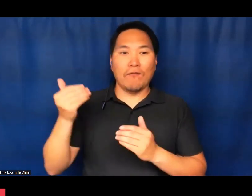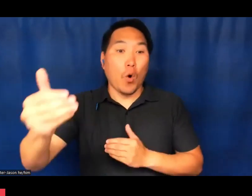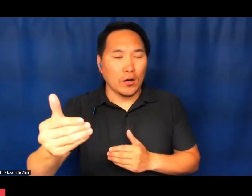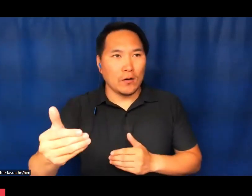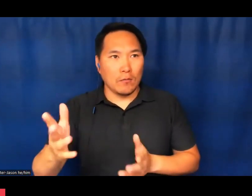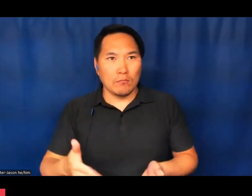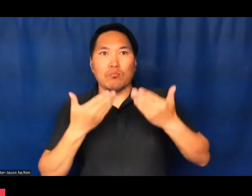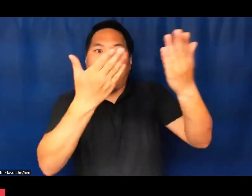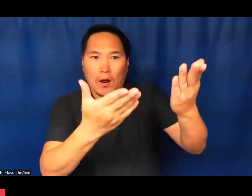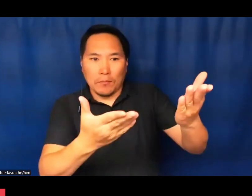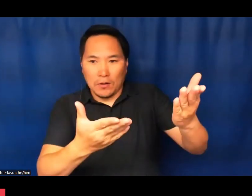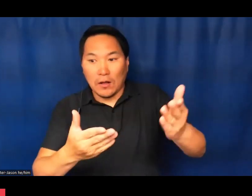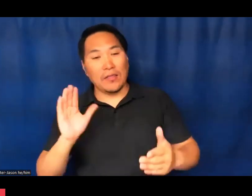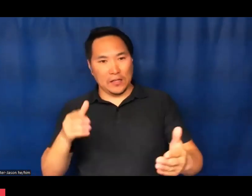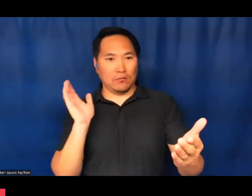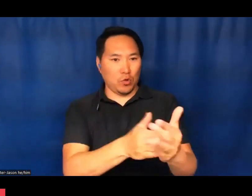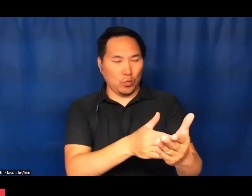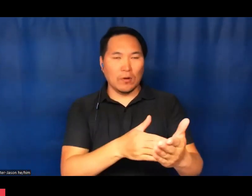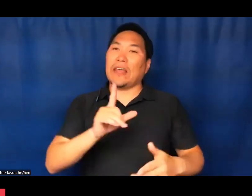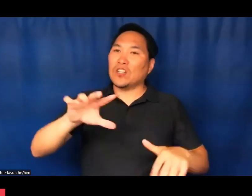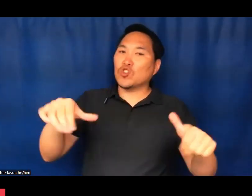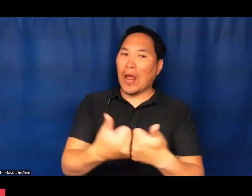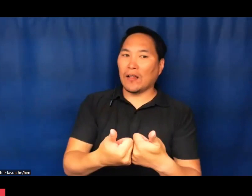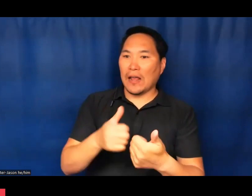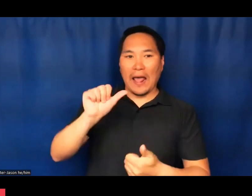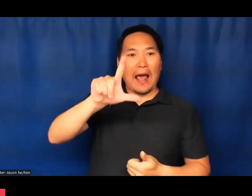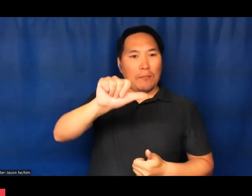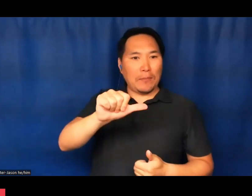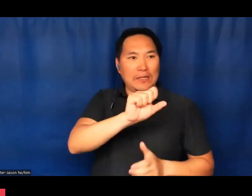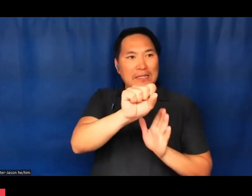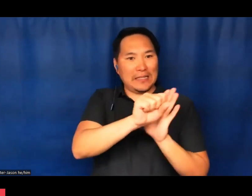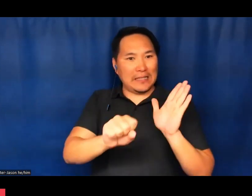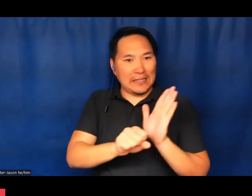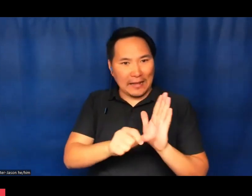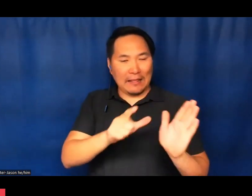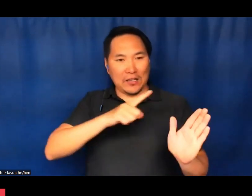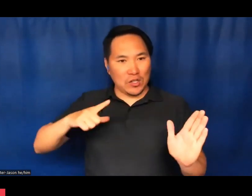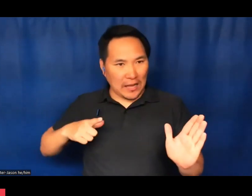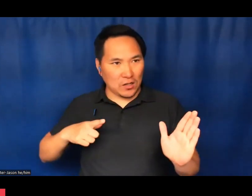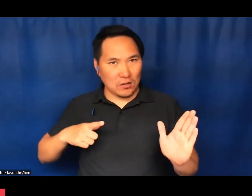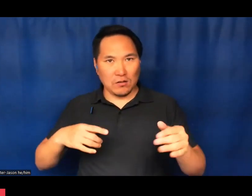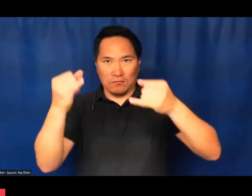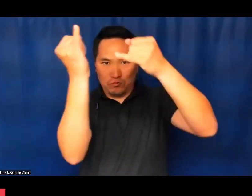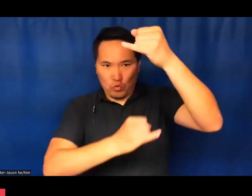Voting Rights Act suit challenging the Alabama state legislatures drawing of Congressional